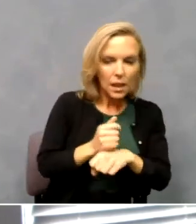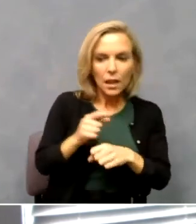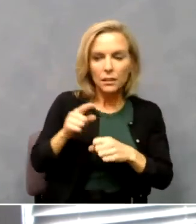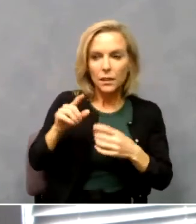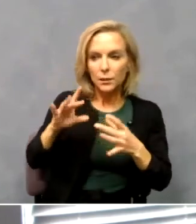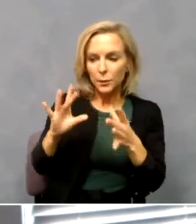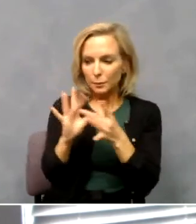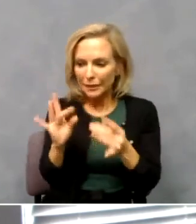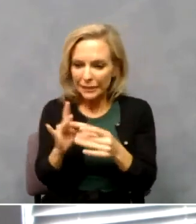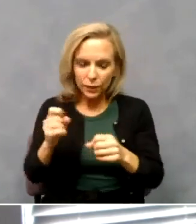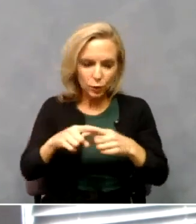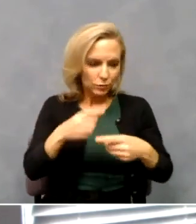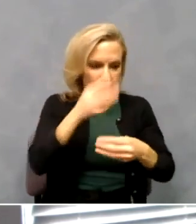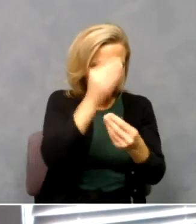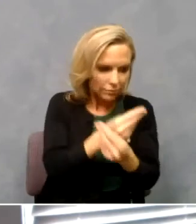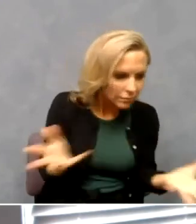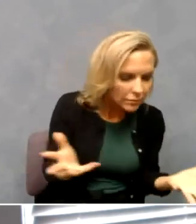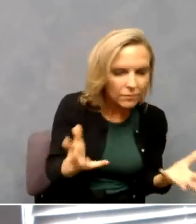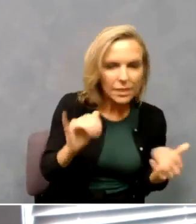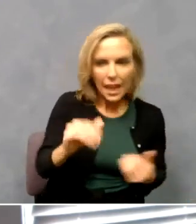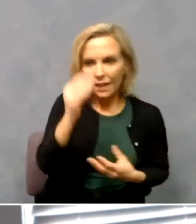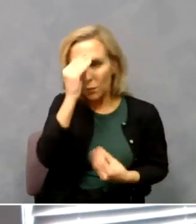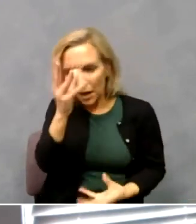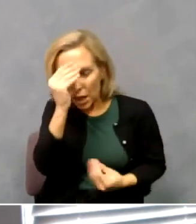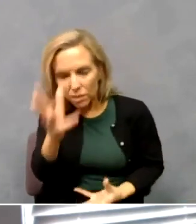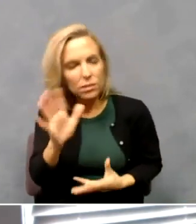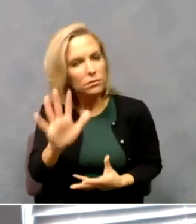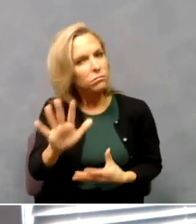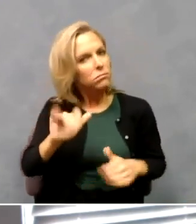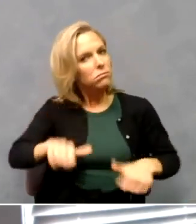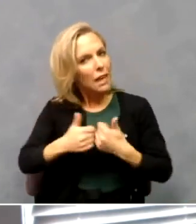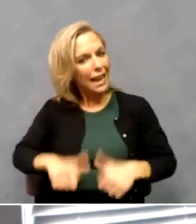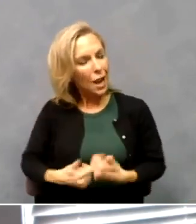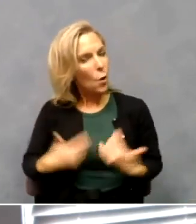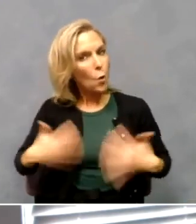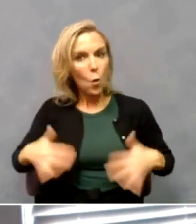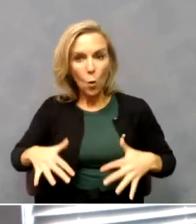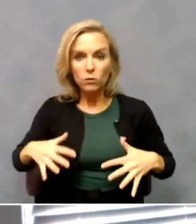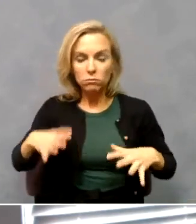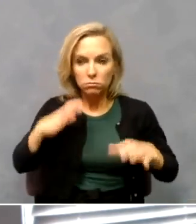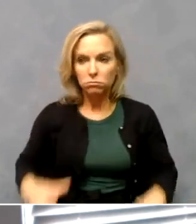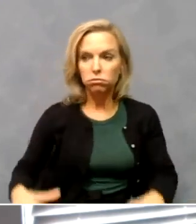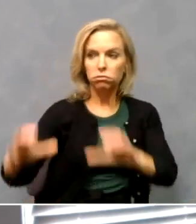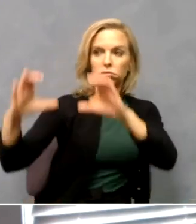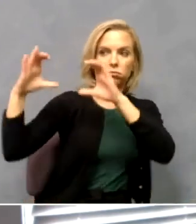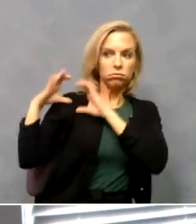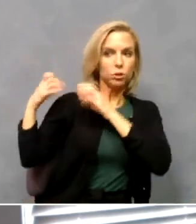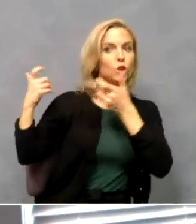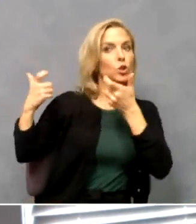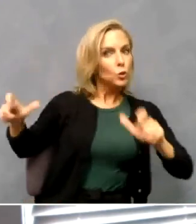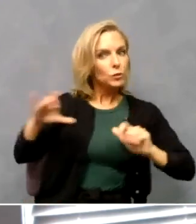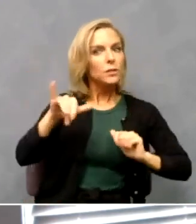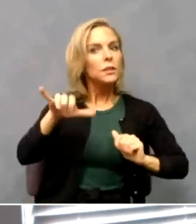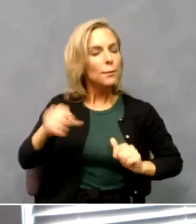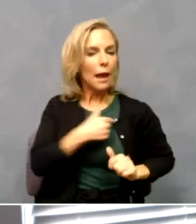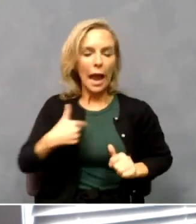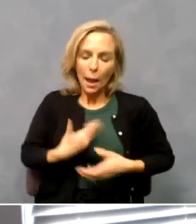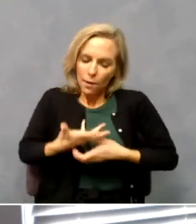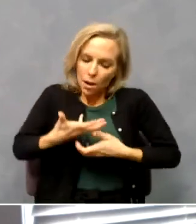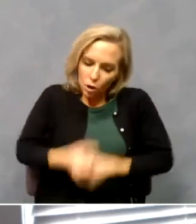you could reasonably expect for another taking this enormous. But I am confident we're going to get through this and we'll get through it together.